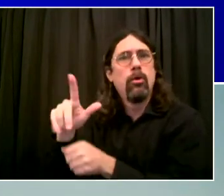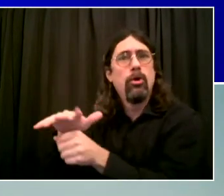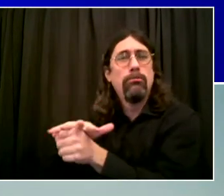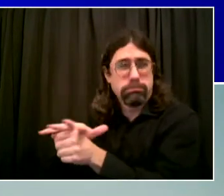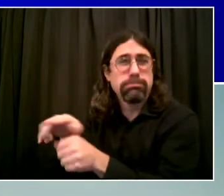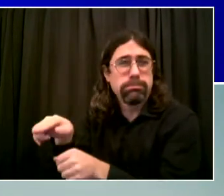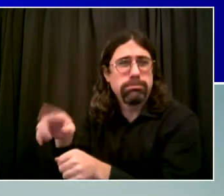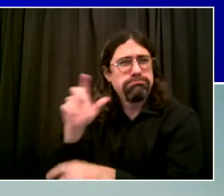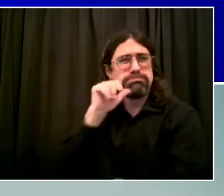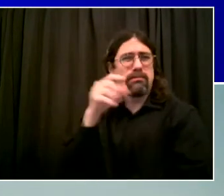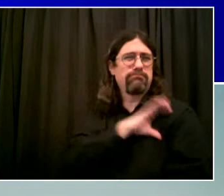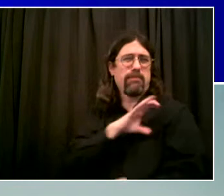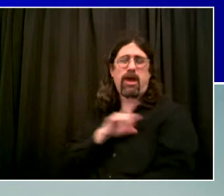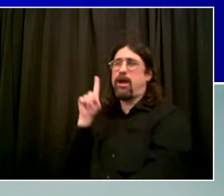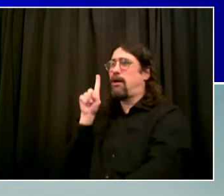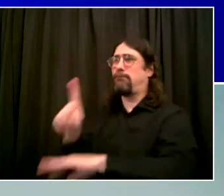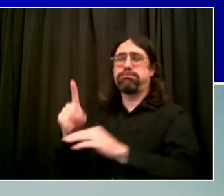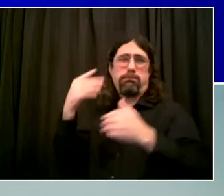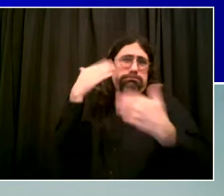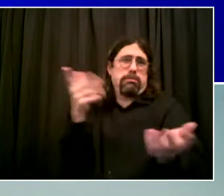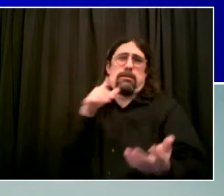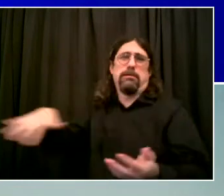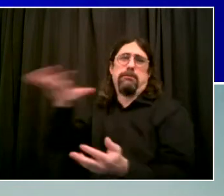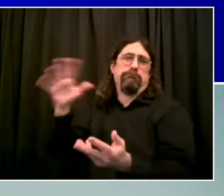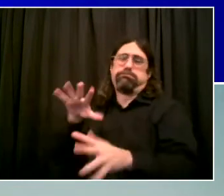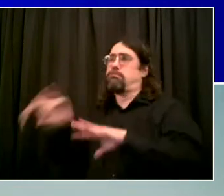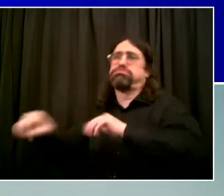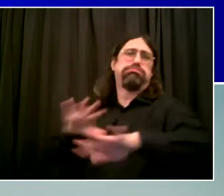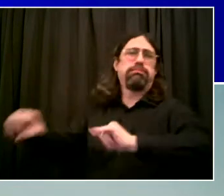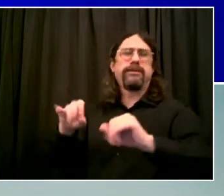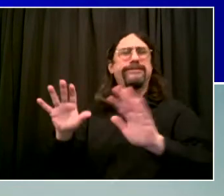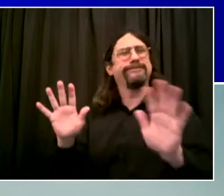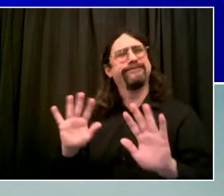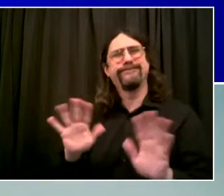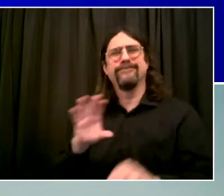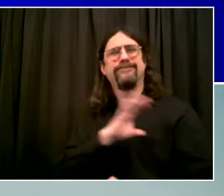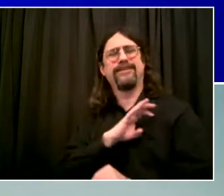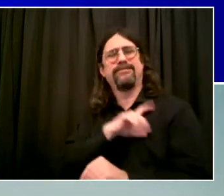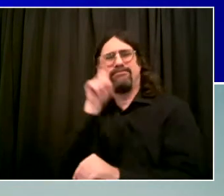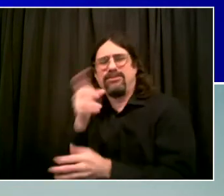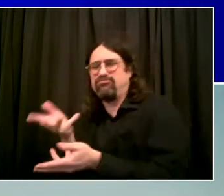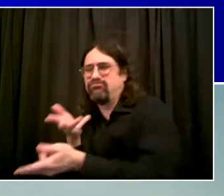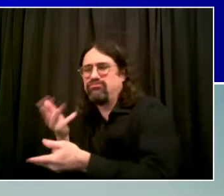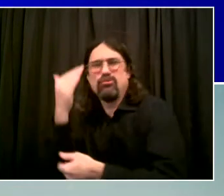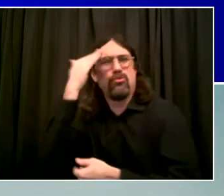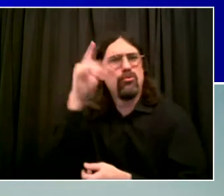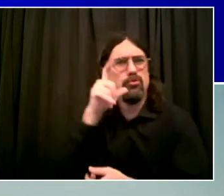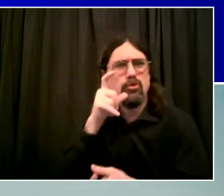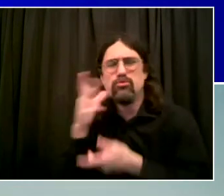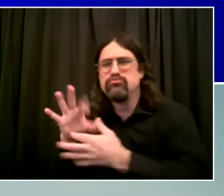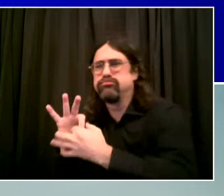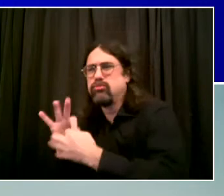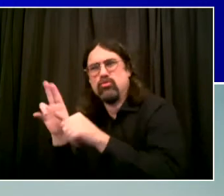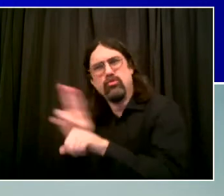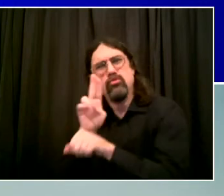COMMUNITY FOR IT TO WORK. JUST TO GIVE YOU AN IDEA OFOF ONE OF THE CHANGES